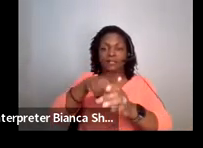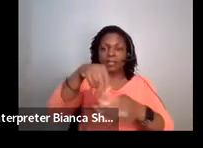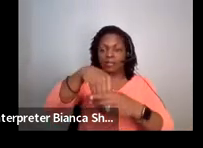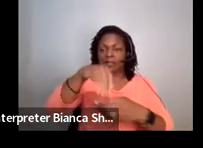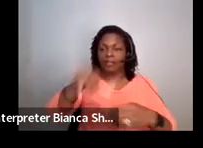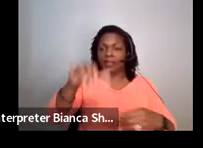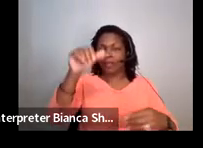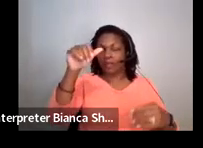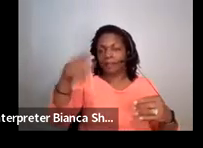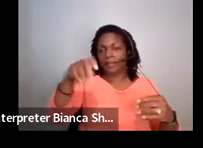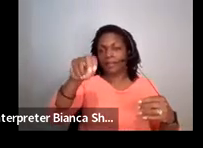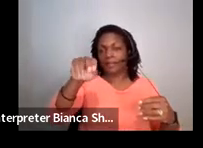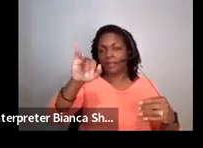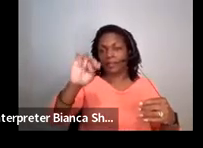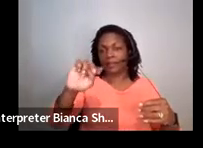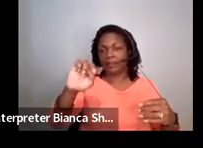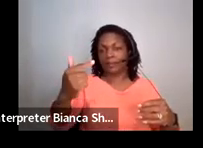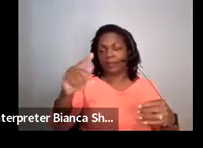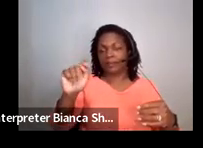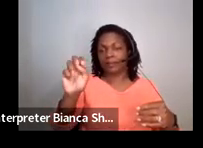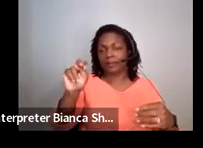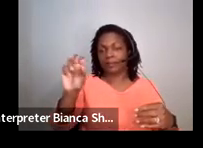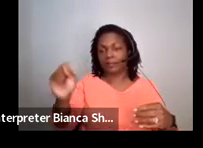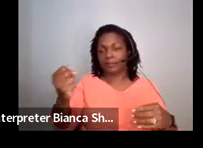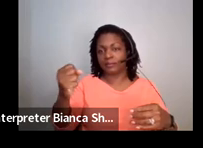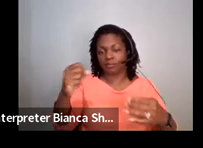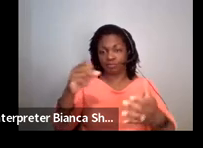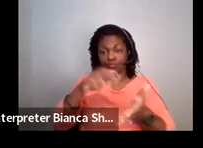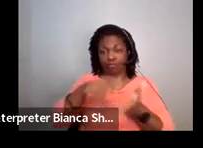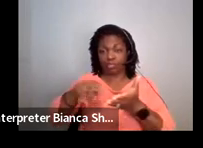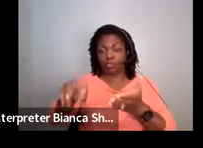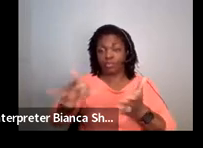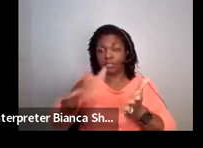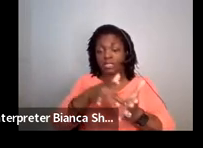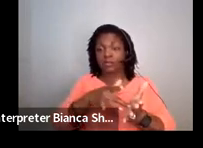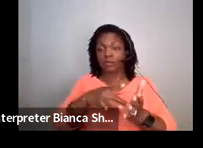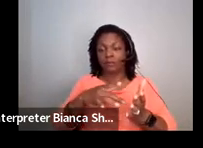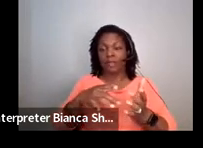have an institute for dementia research and prevention i've actually given you the website.